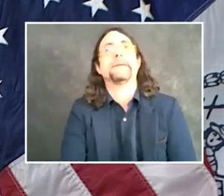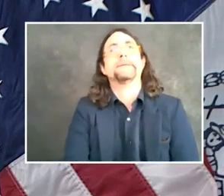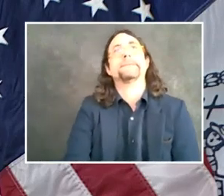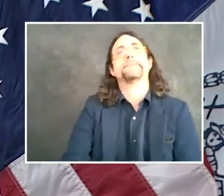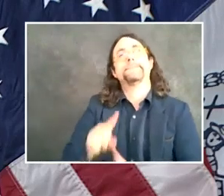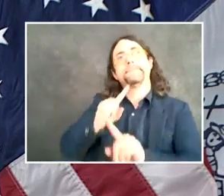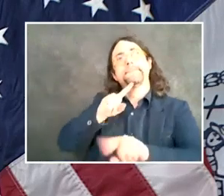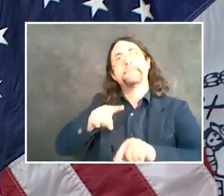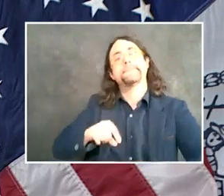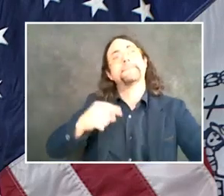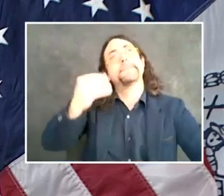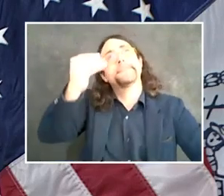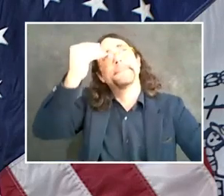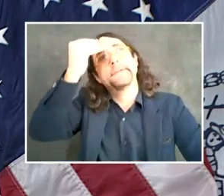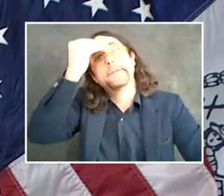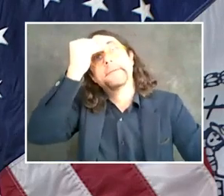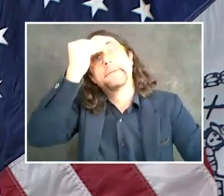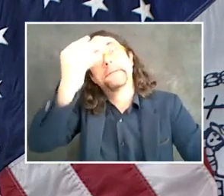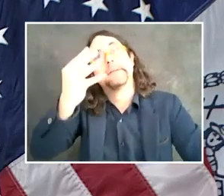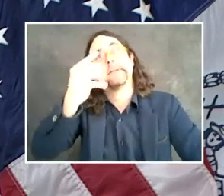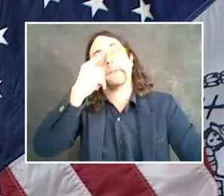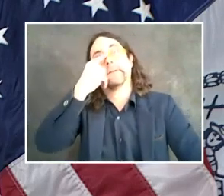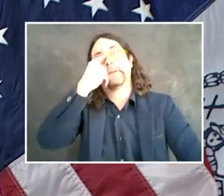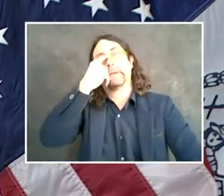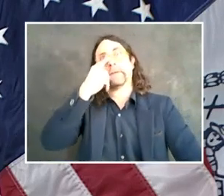THAT RULE. SO I WILL SPEAK TO YOUR